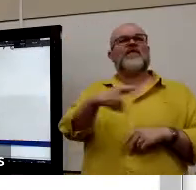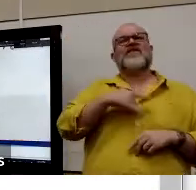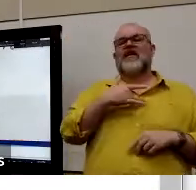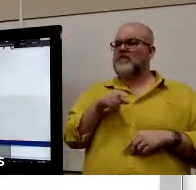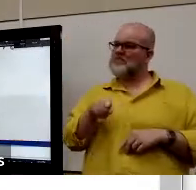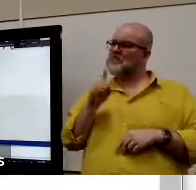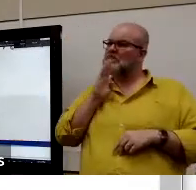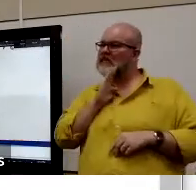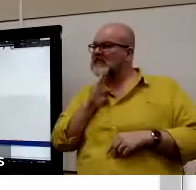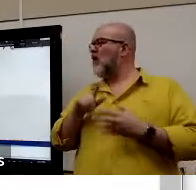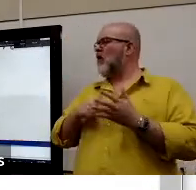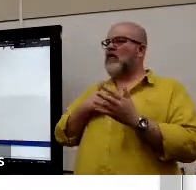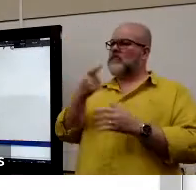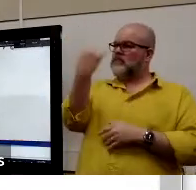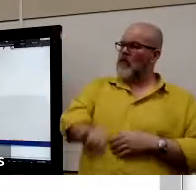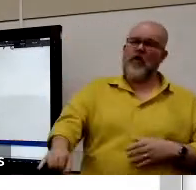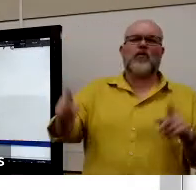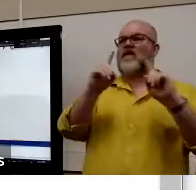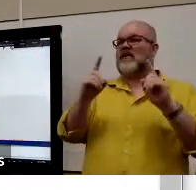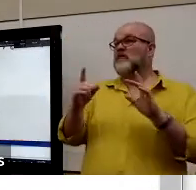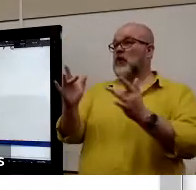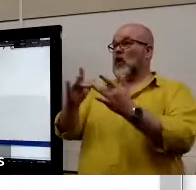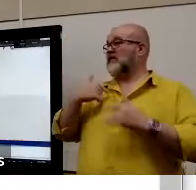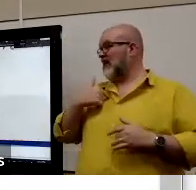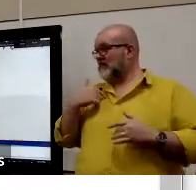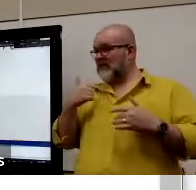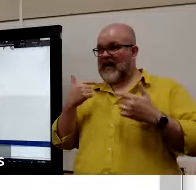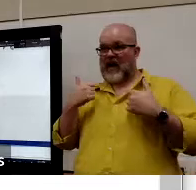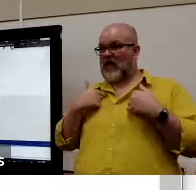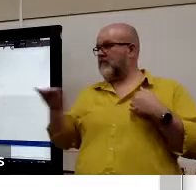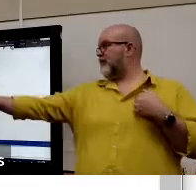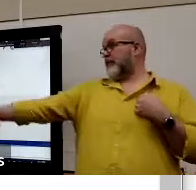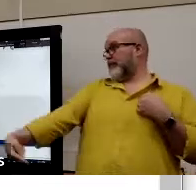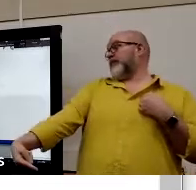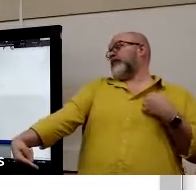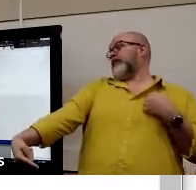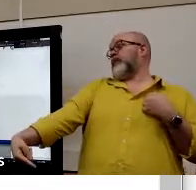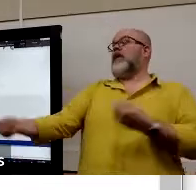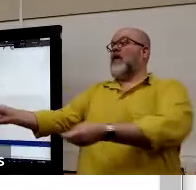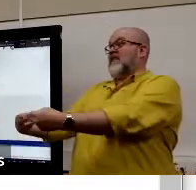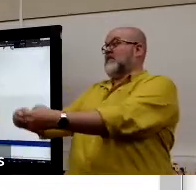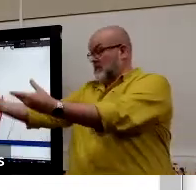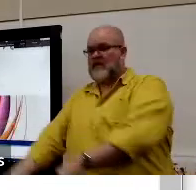And if you feel that something's missing or some information is incorrect please contact me.